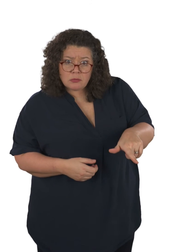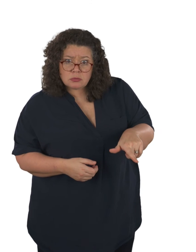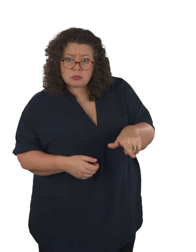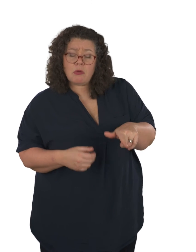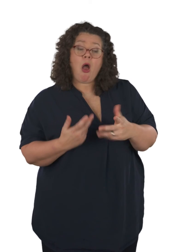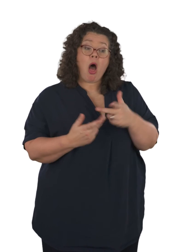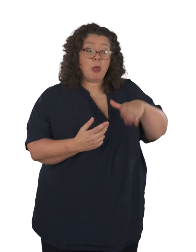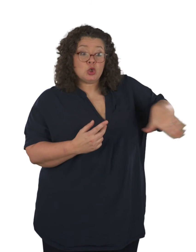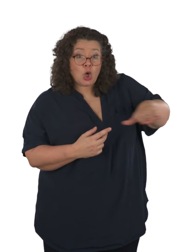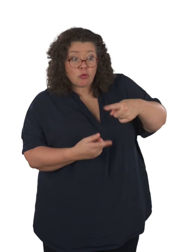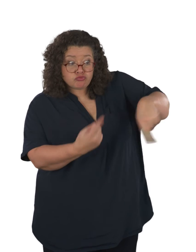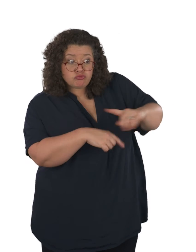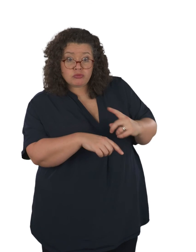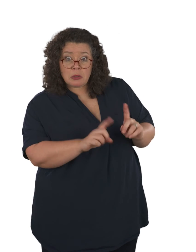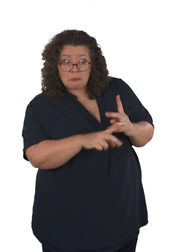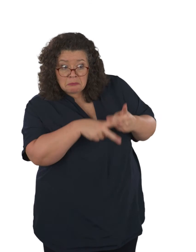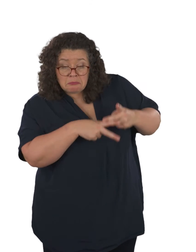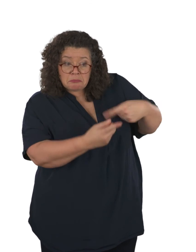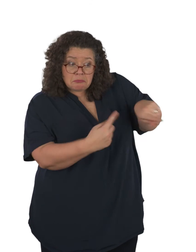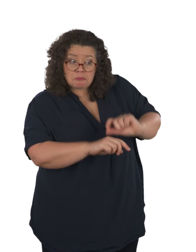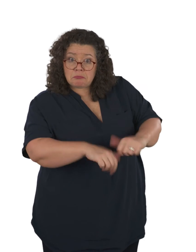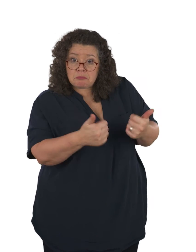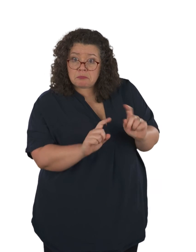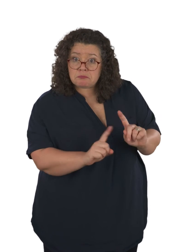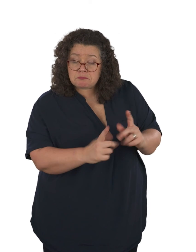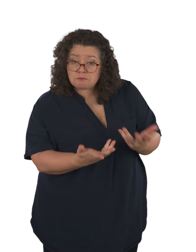the welfare of the child, and that of any other children being cared for.